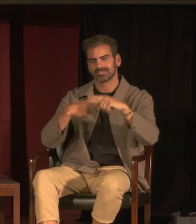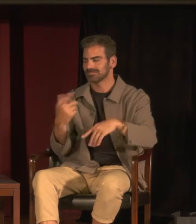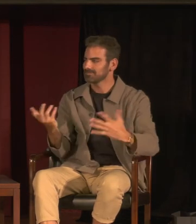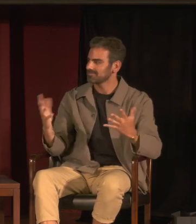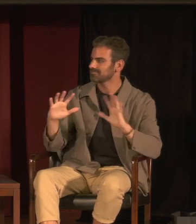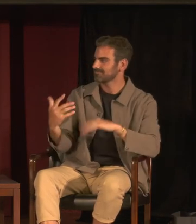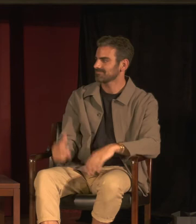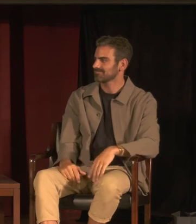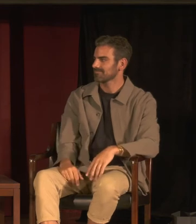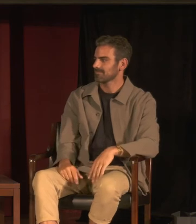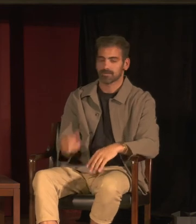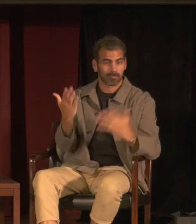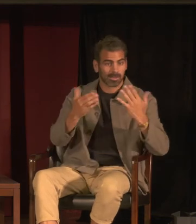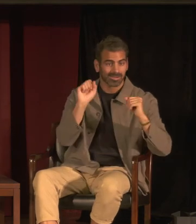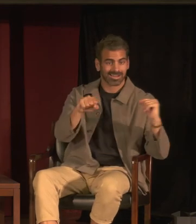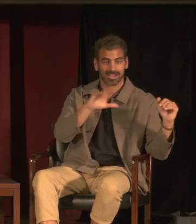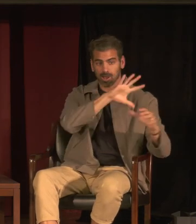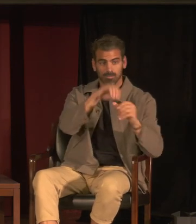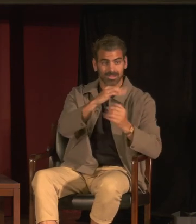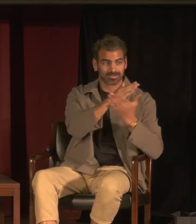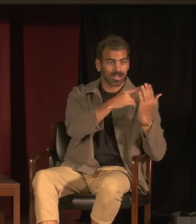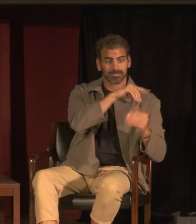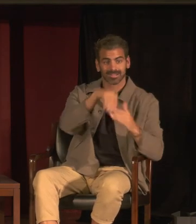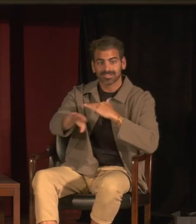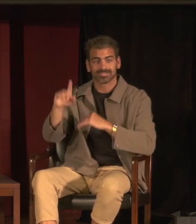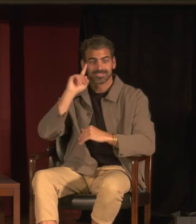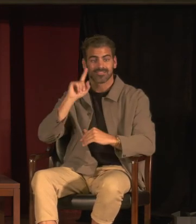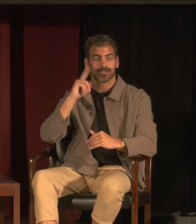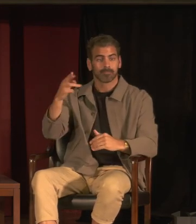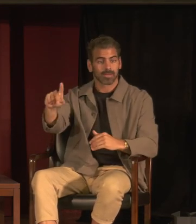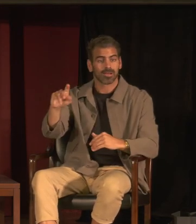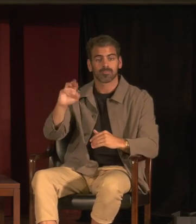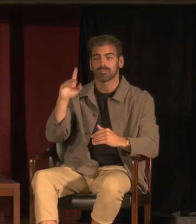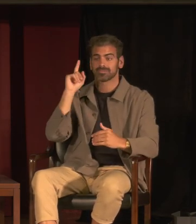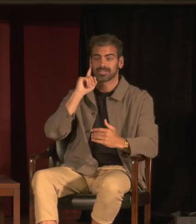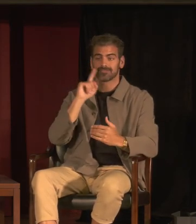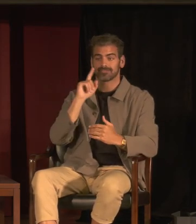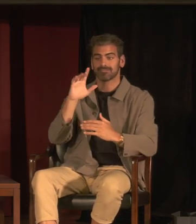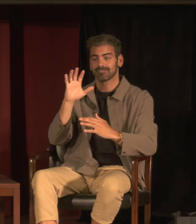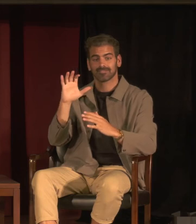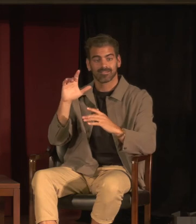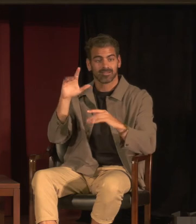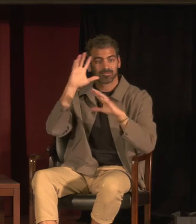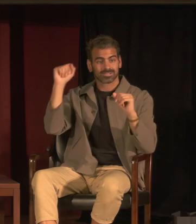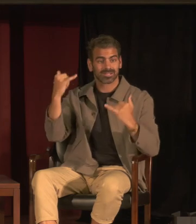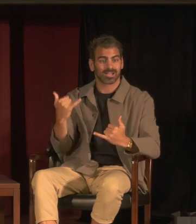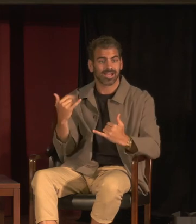moving into a more poetic, more abstract space. But I would love to include those people who are